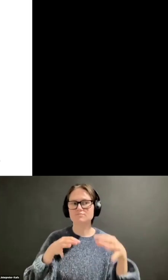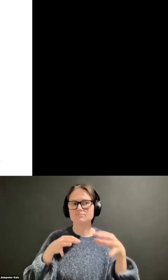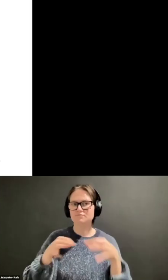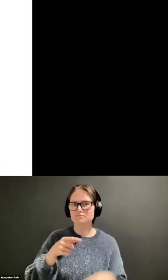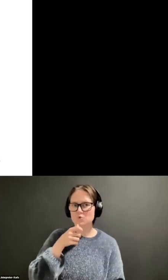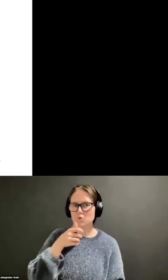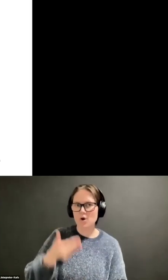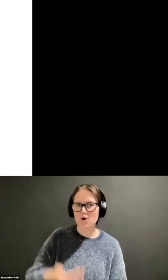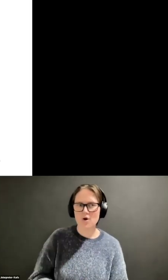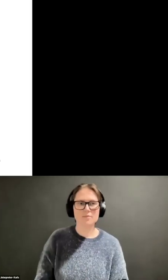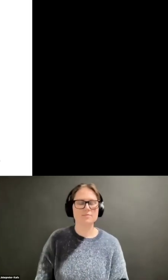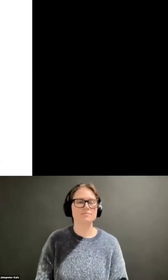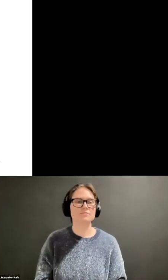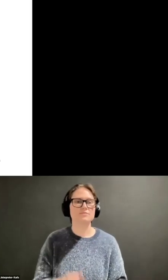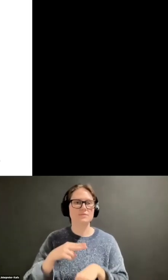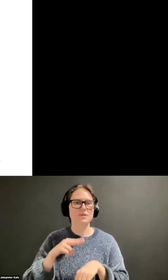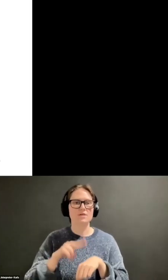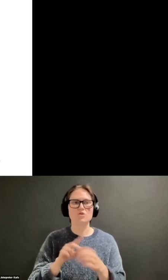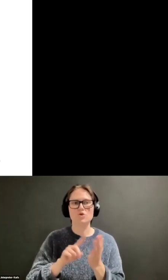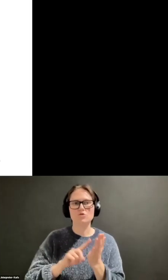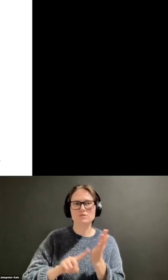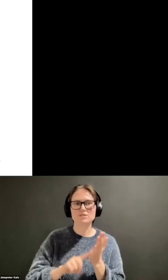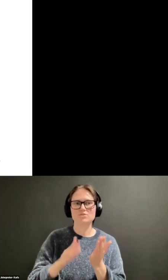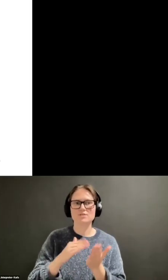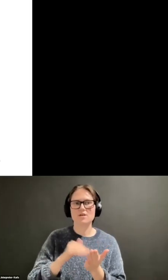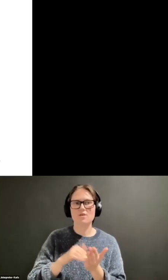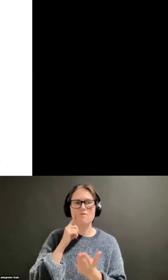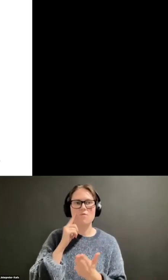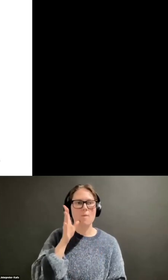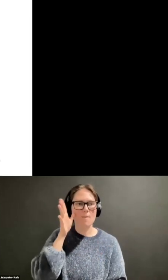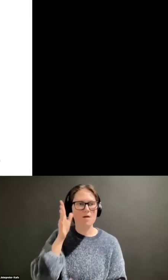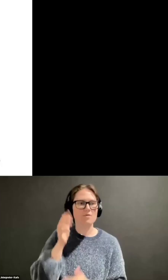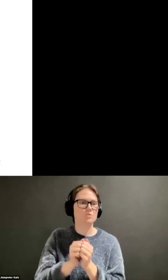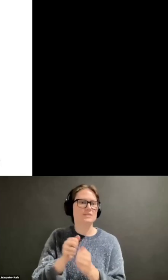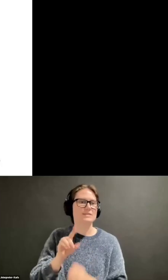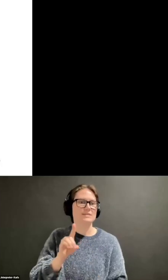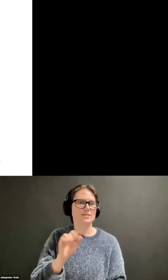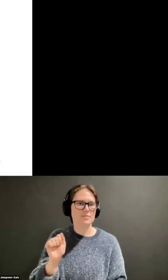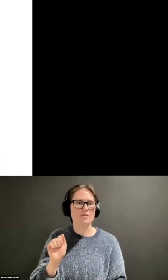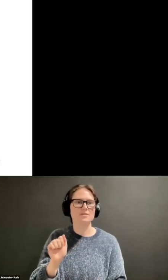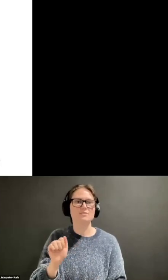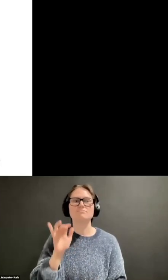Research Center for Parents with Disabilities is a cross-disability initiative guided by